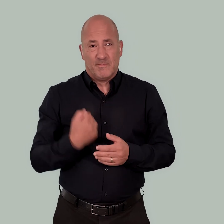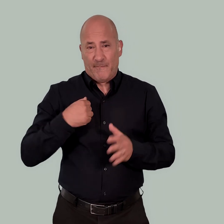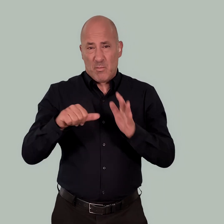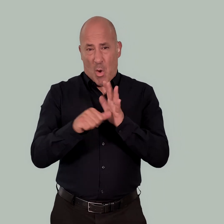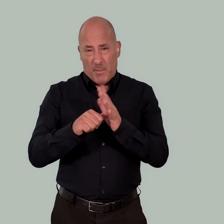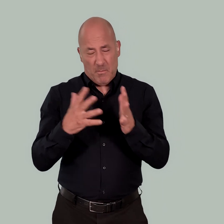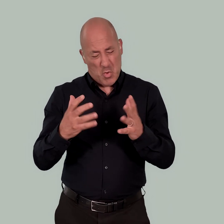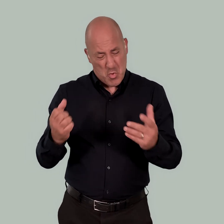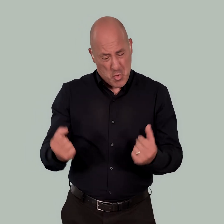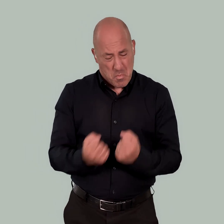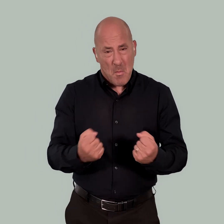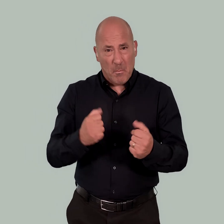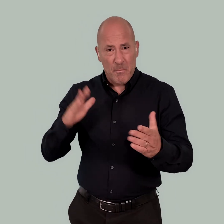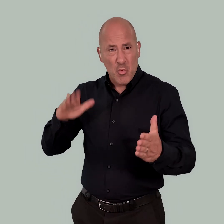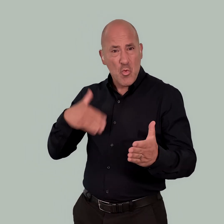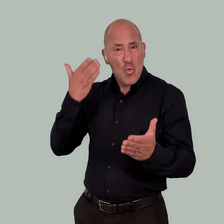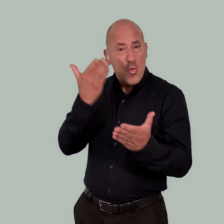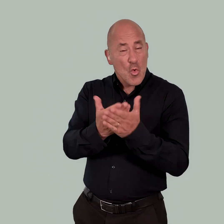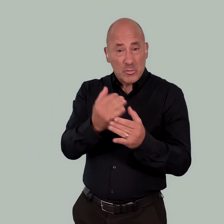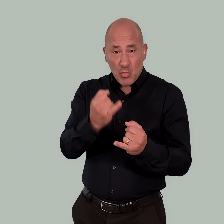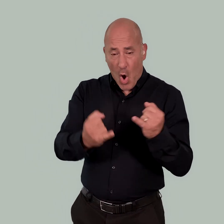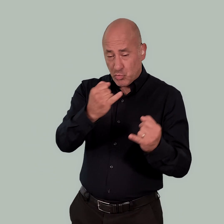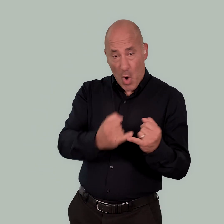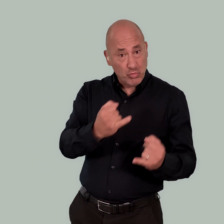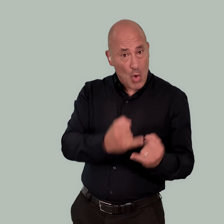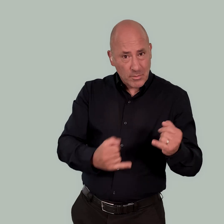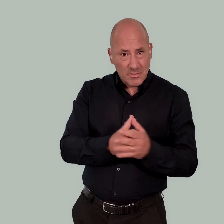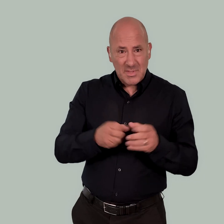We have a deeply entrenched problem that is getting worse